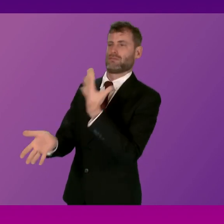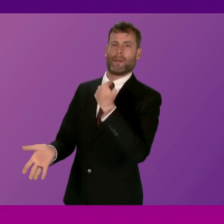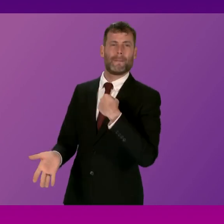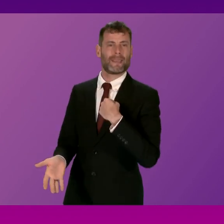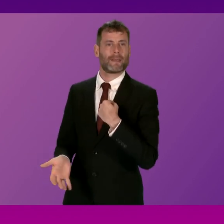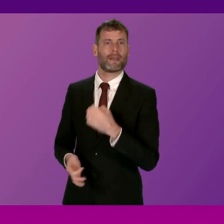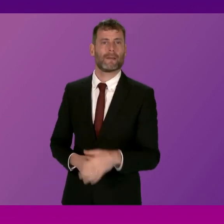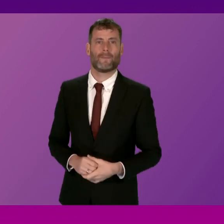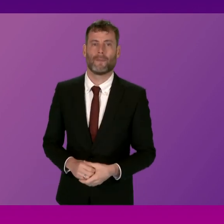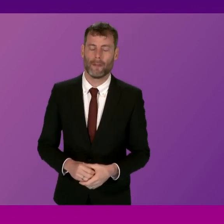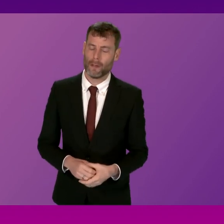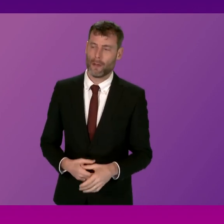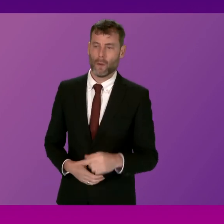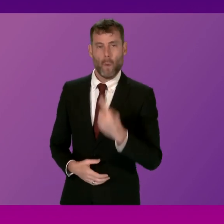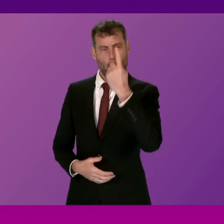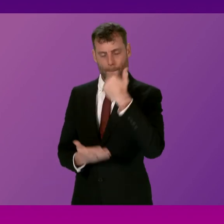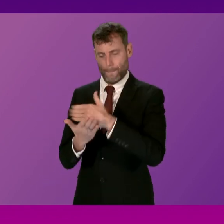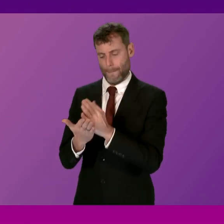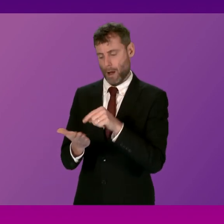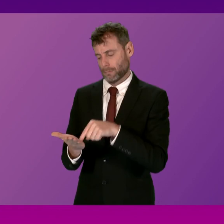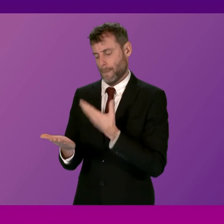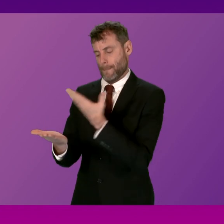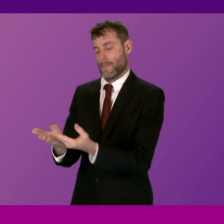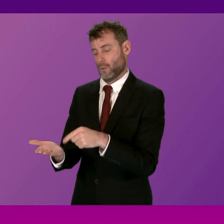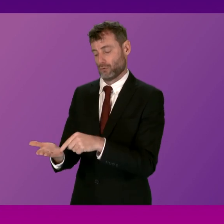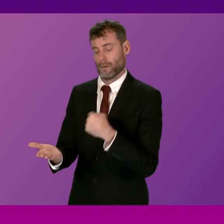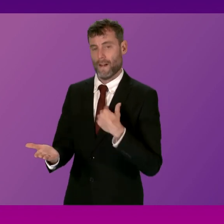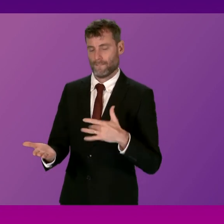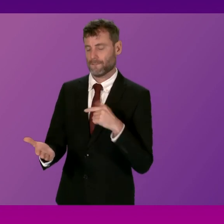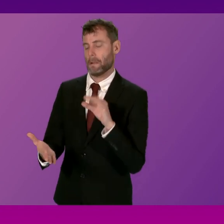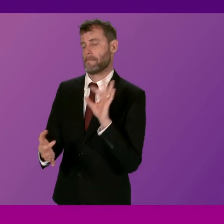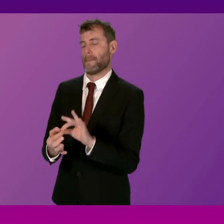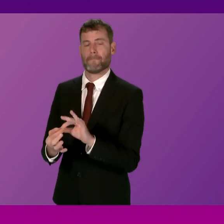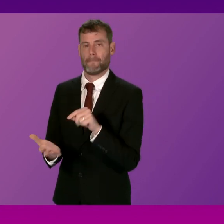One aspect of the motion that resonates in particular with me is the acknowledgement